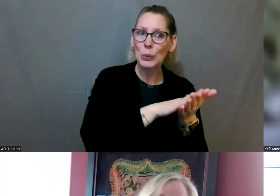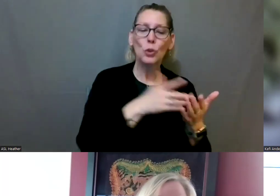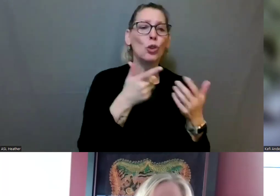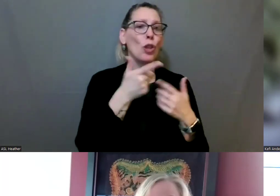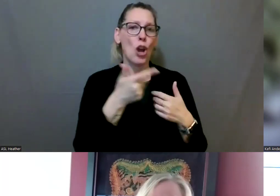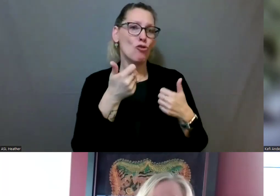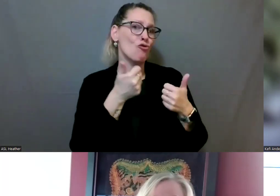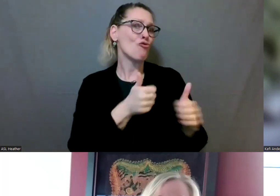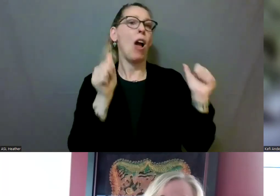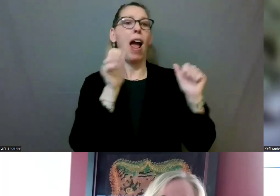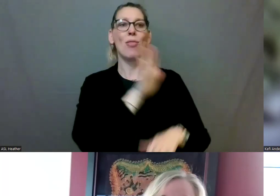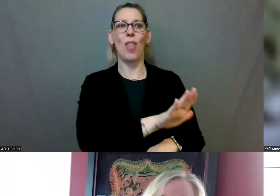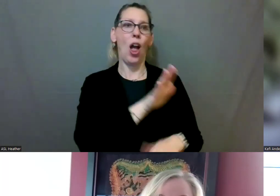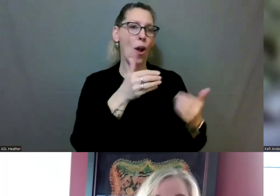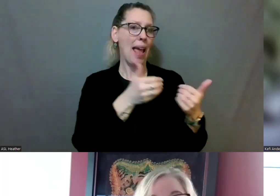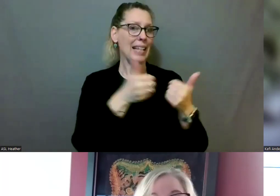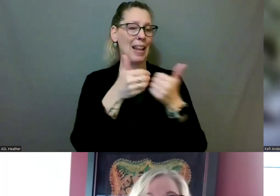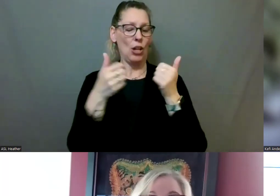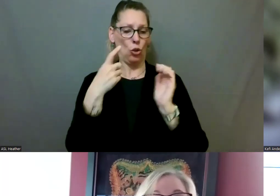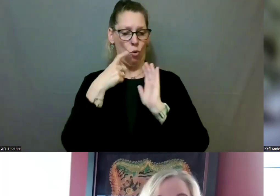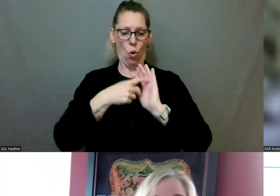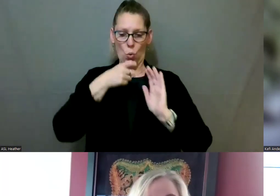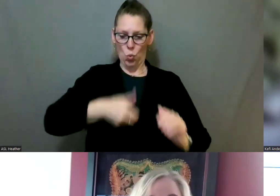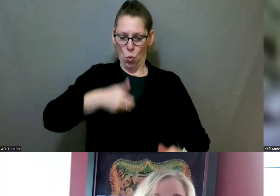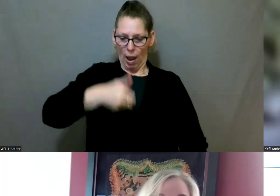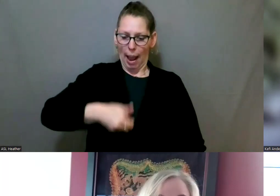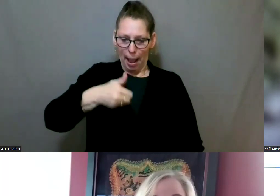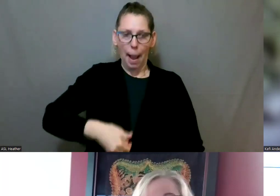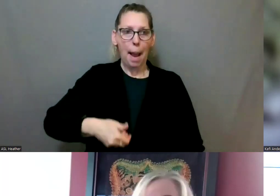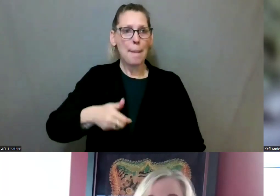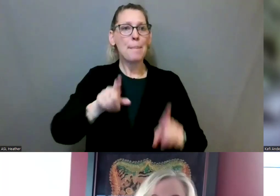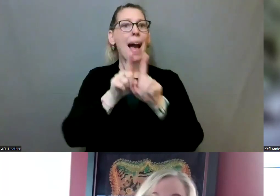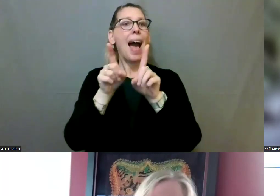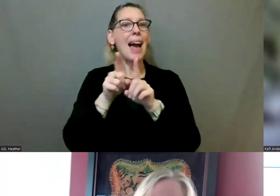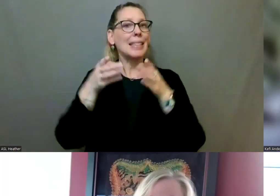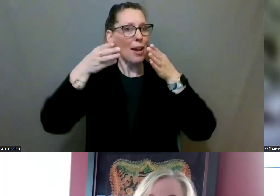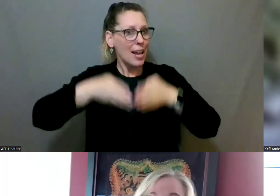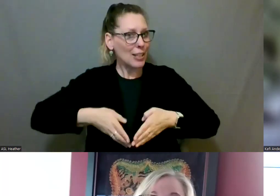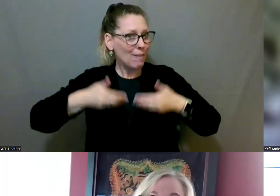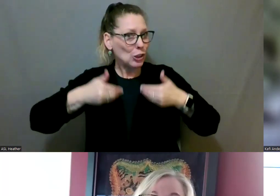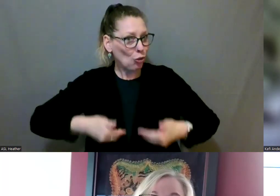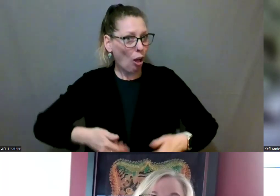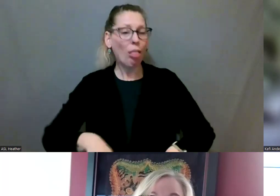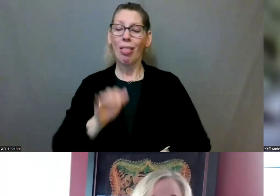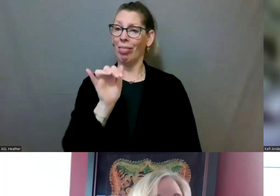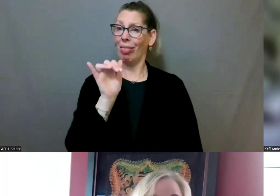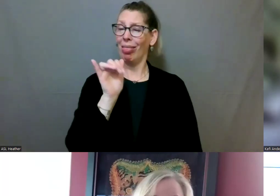individuated identities. This is who I am as an individual - that is an incredibly